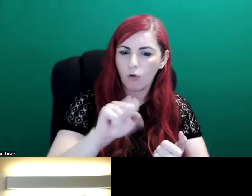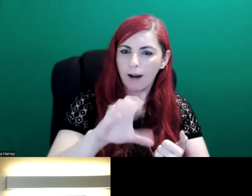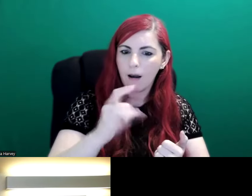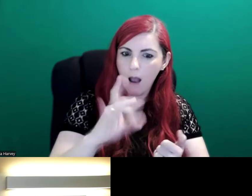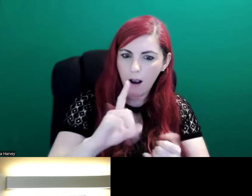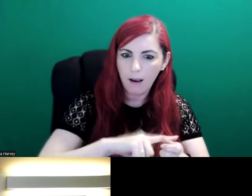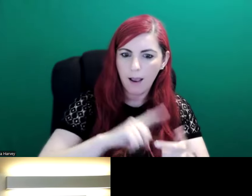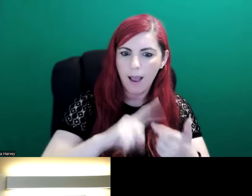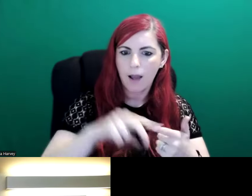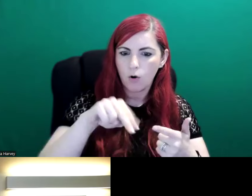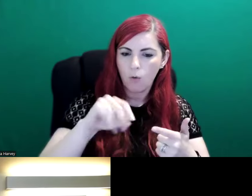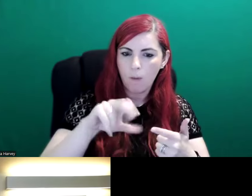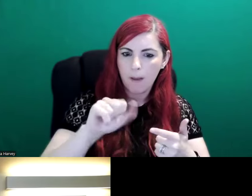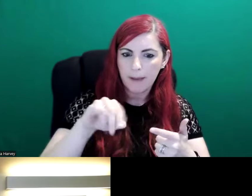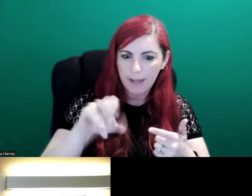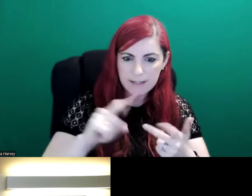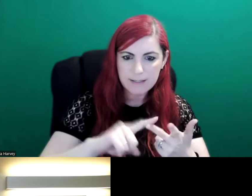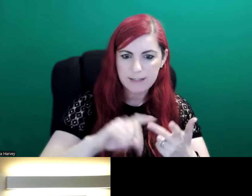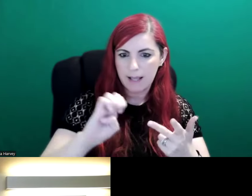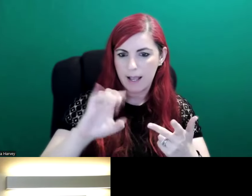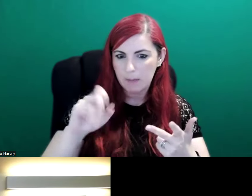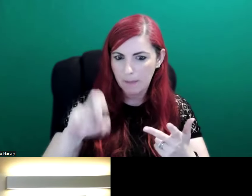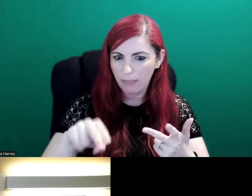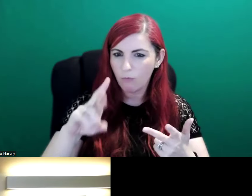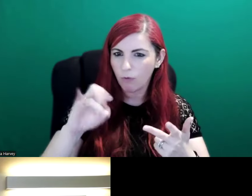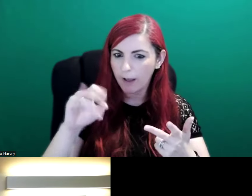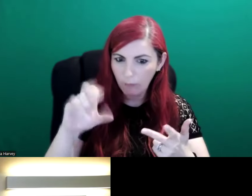Elizabeth Rivers, the list goes on and on and on. So they were part of a broader